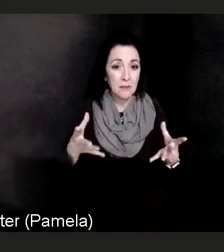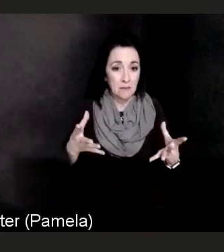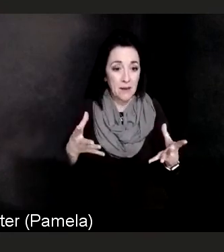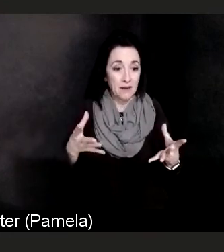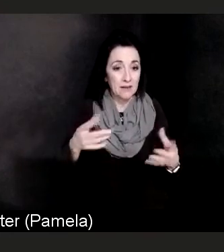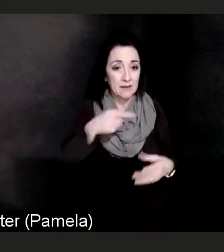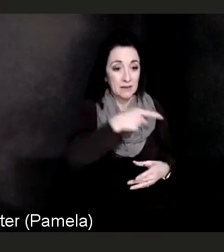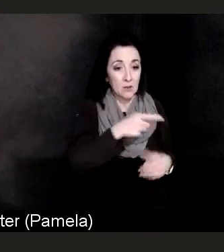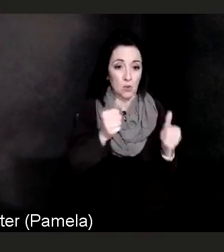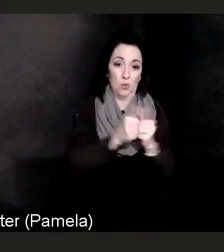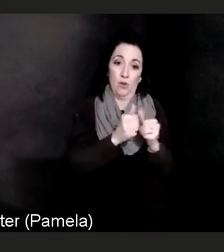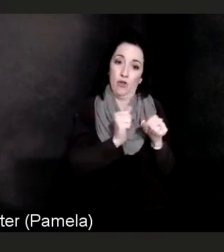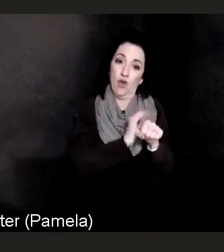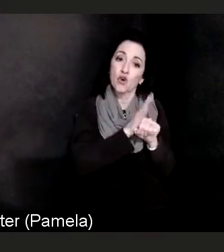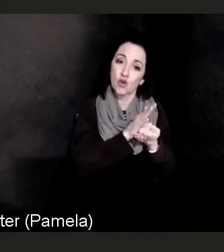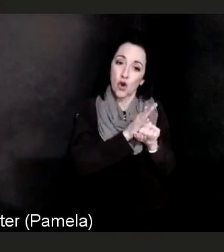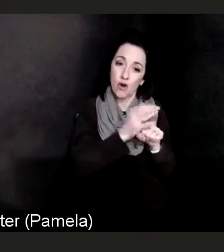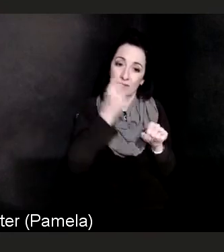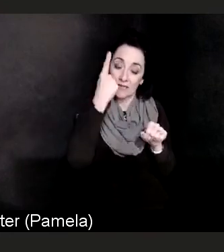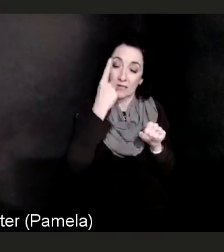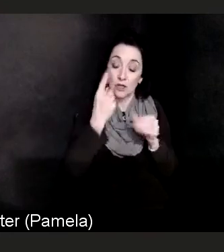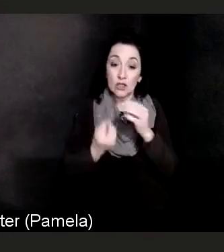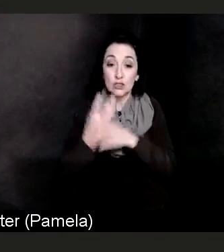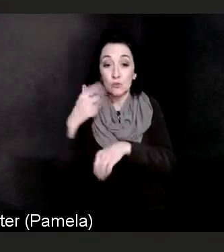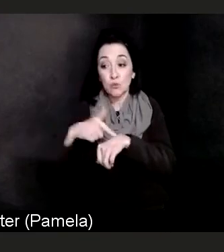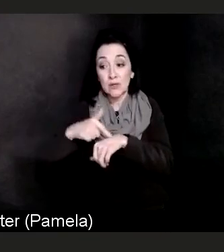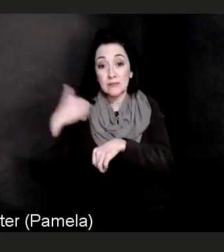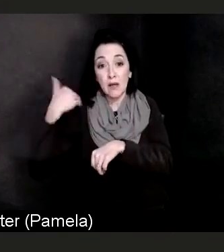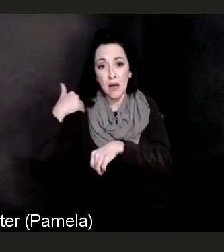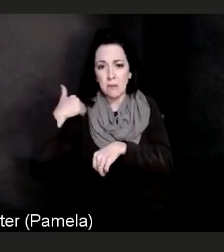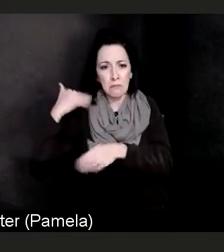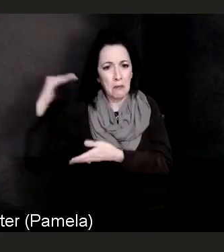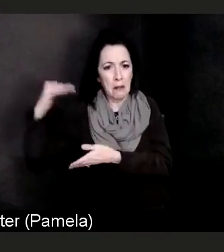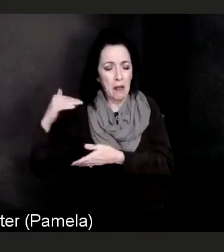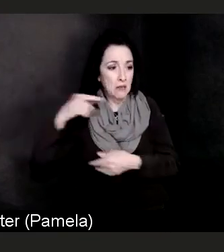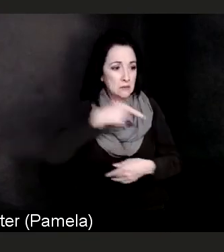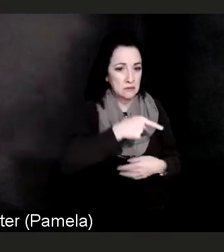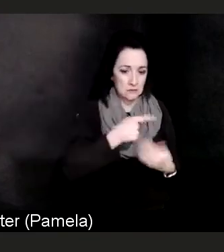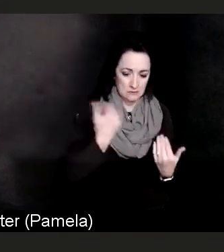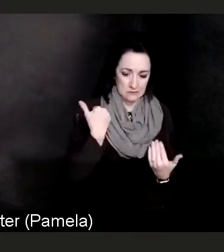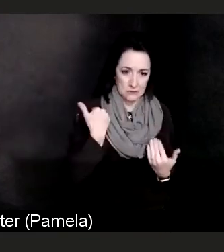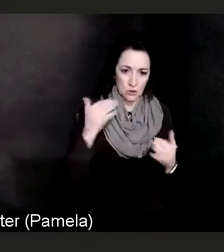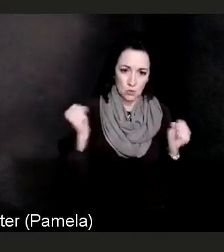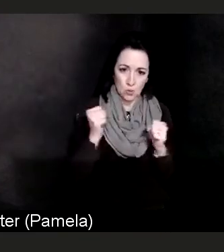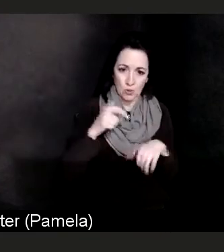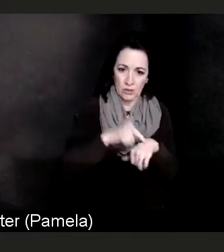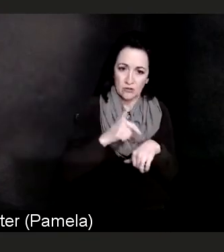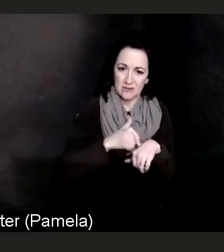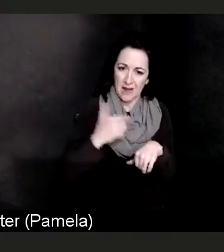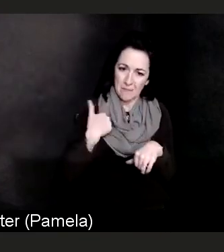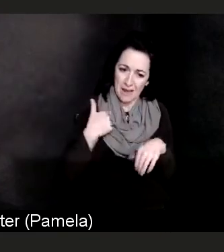We knew better ways to take care of those patients, we had more treatments and as a result we did well,